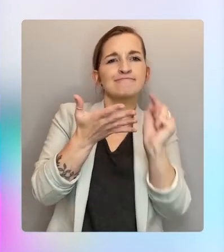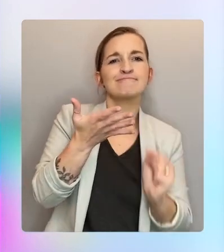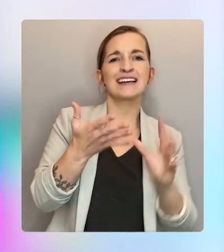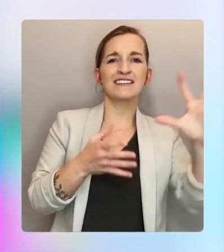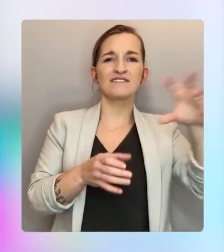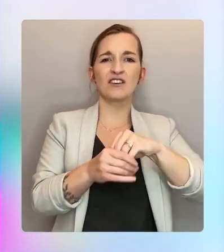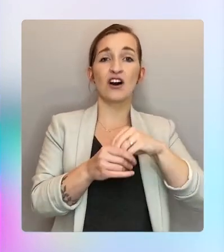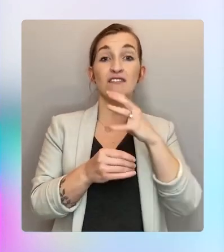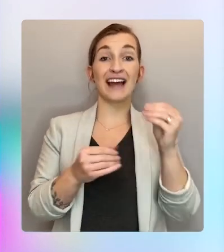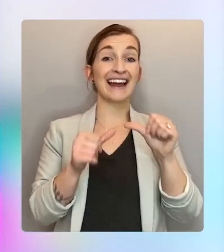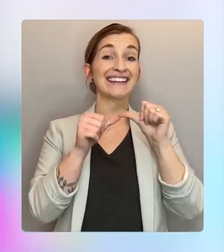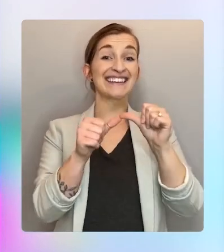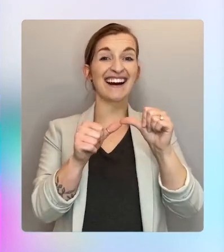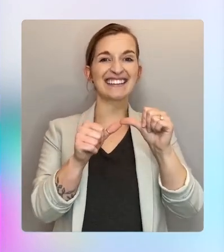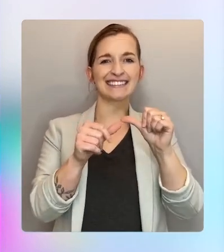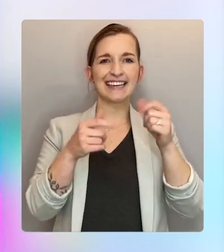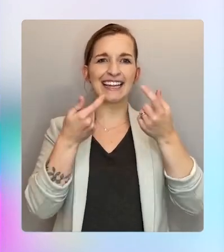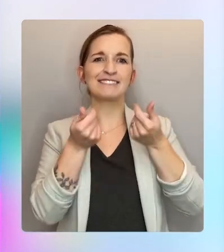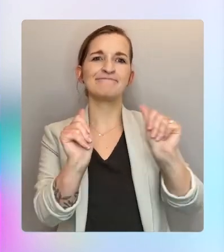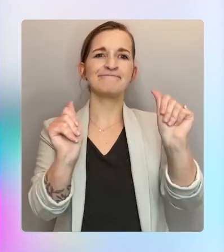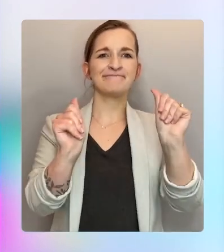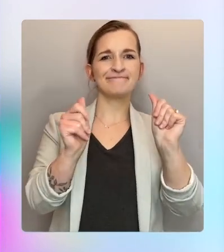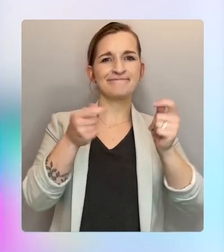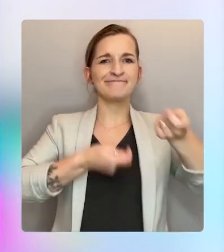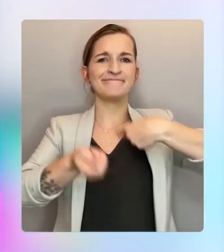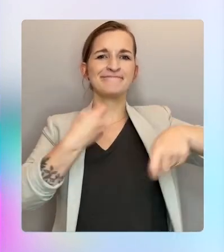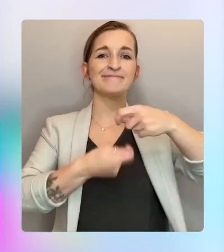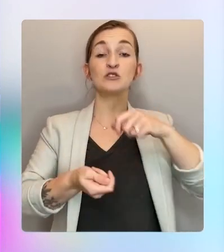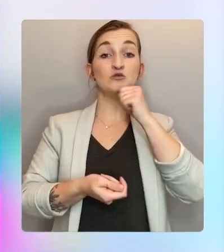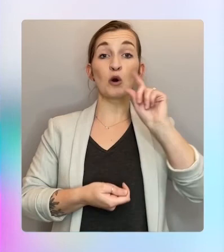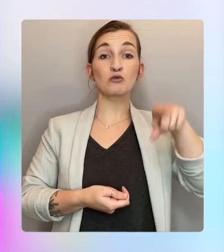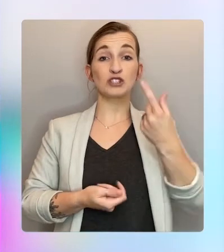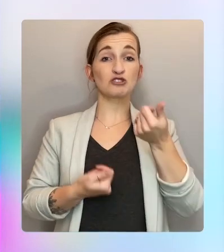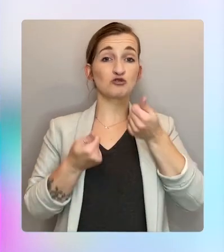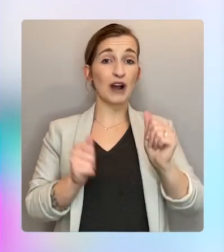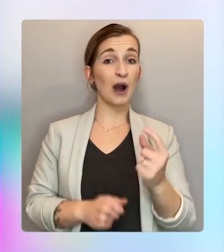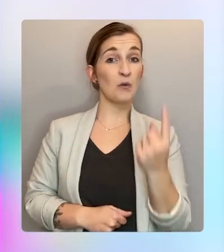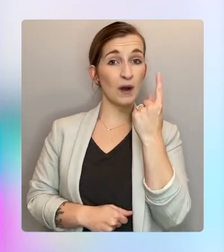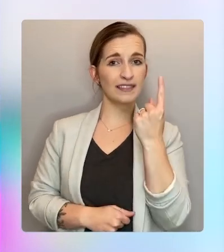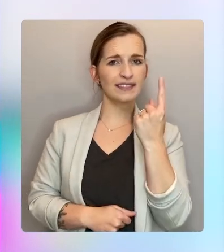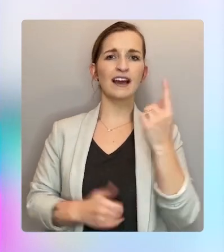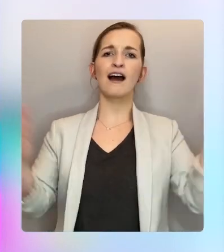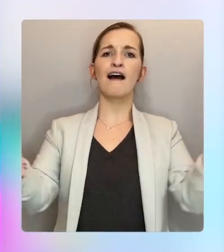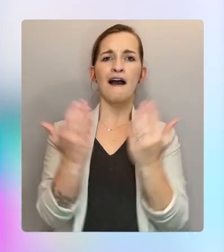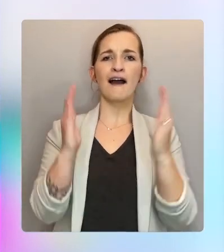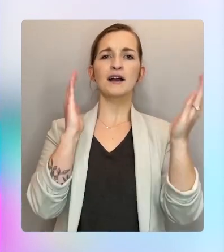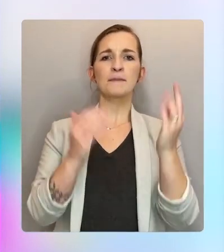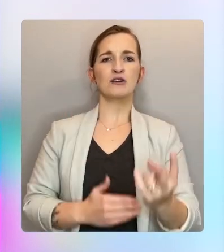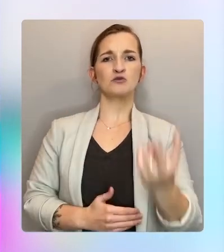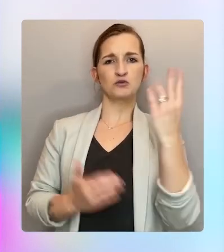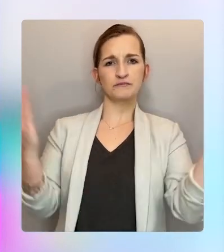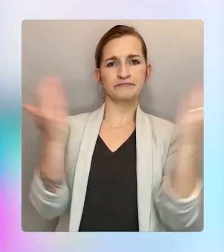Don't just try one thing. Compare two and decide what works best and then riff off of that.